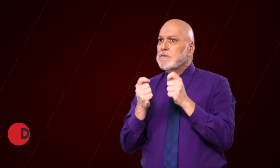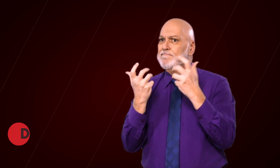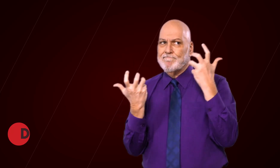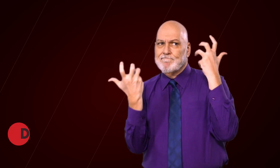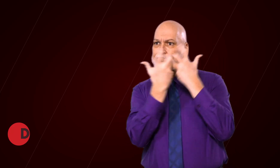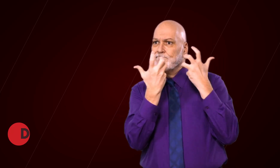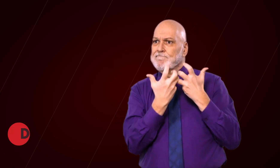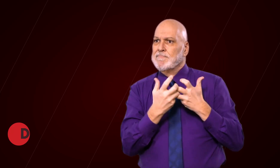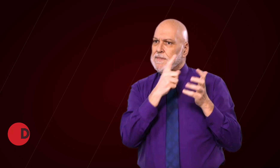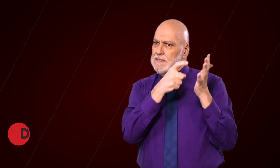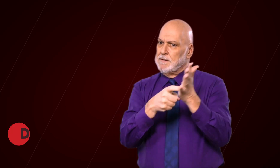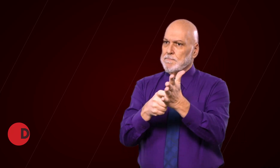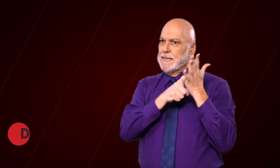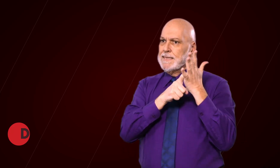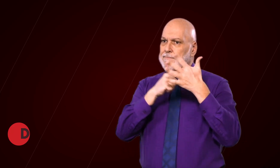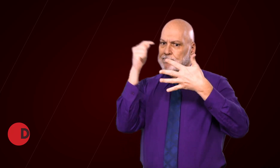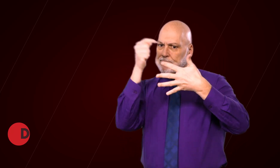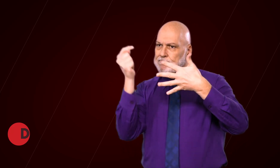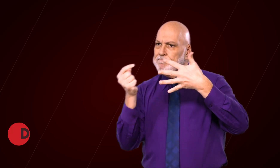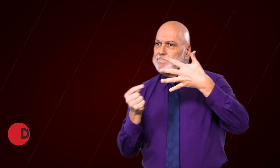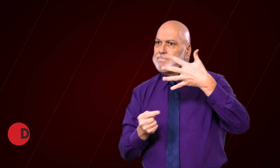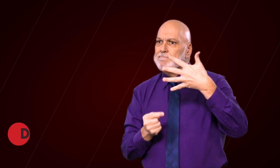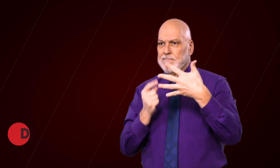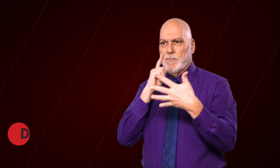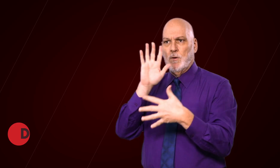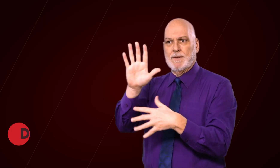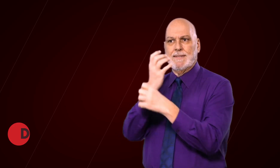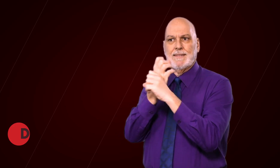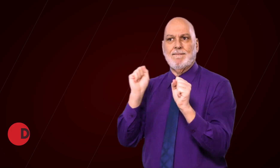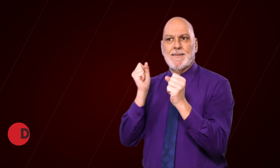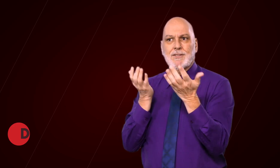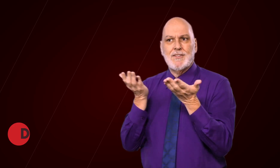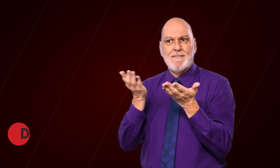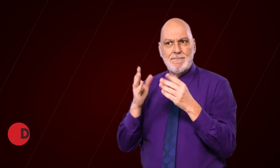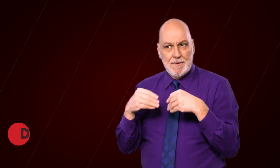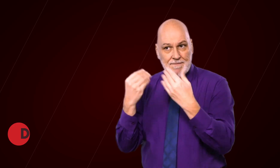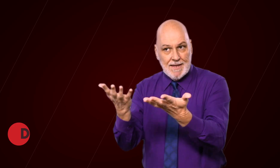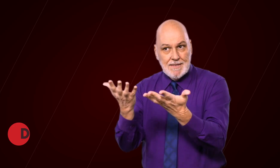or to meet the need, caused by COVID-19?